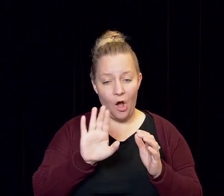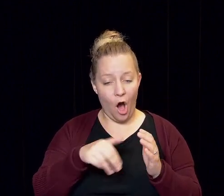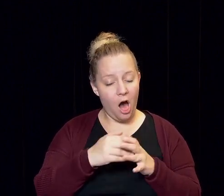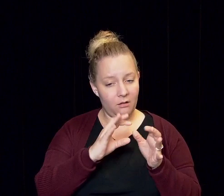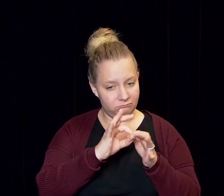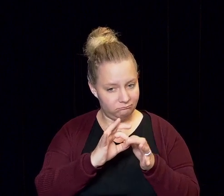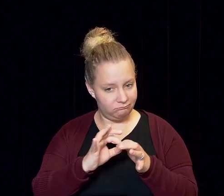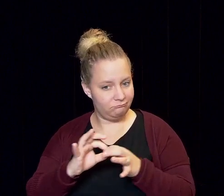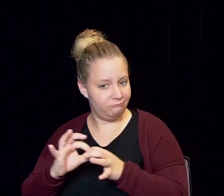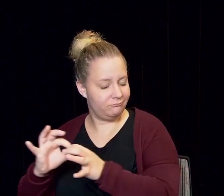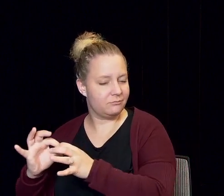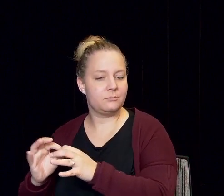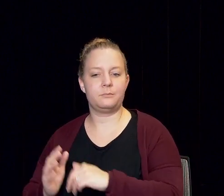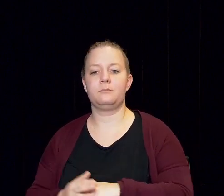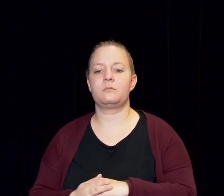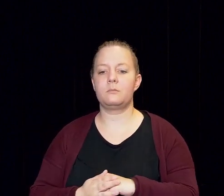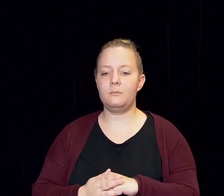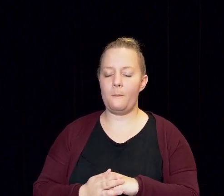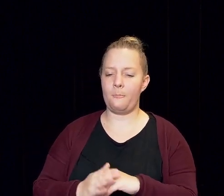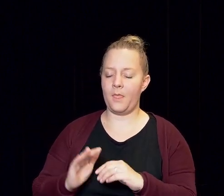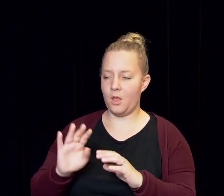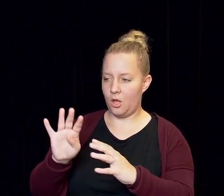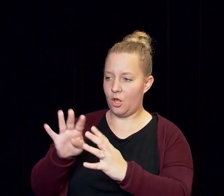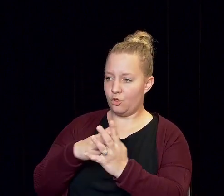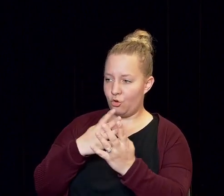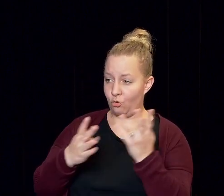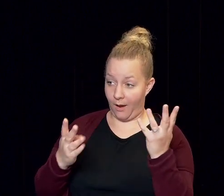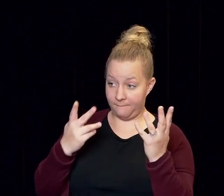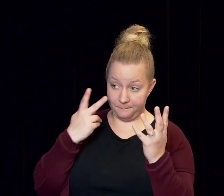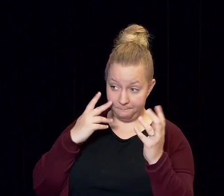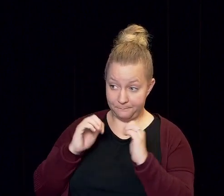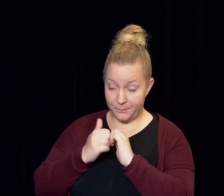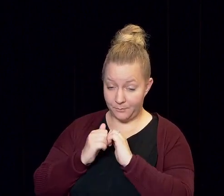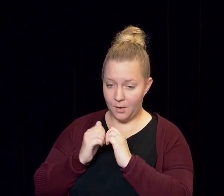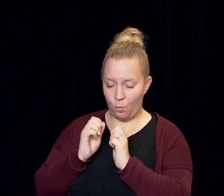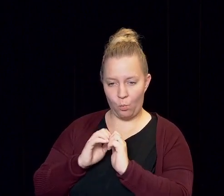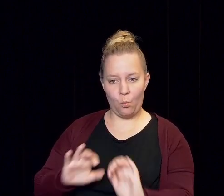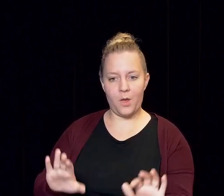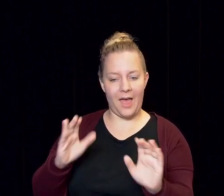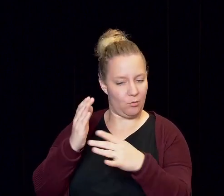The way you can look over here on the graph and see that, without having to do any dividing,